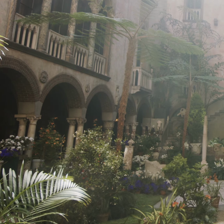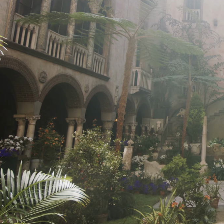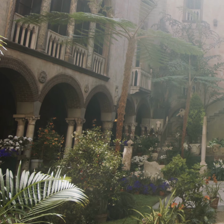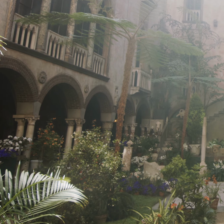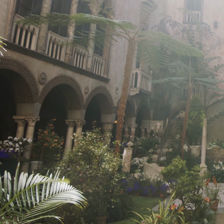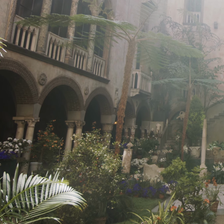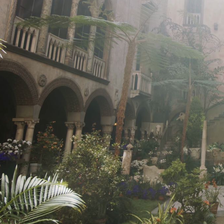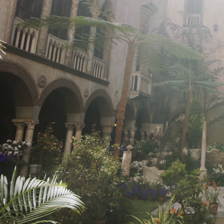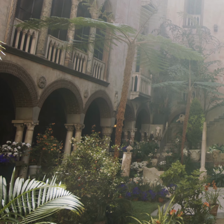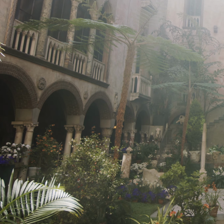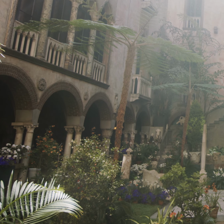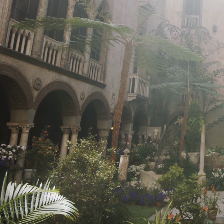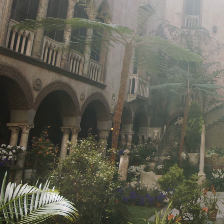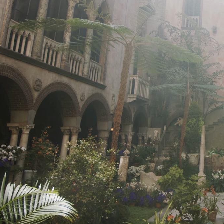Hello. My name is David Daly.